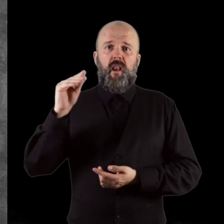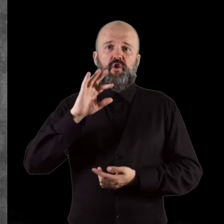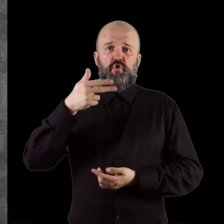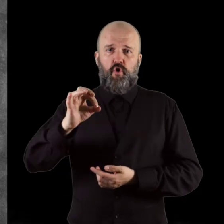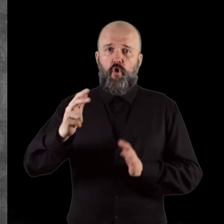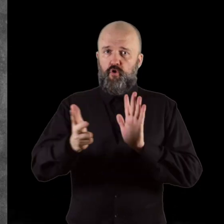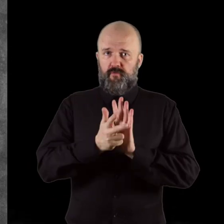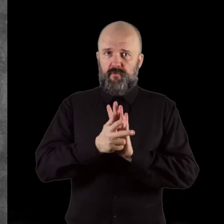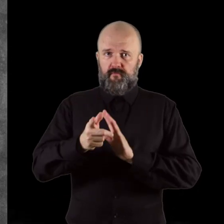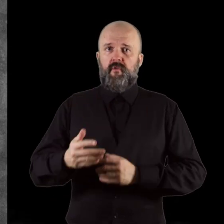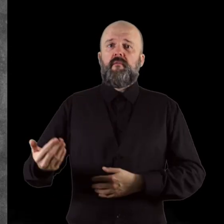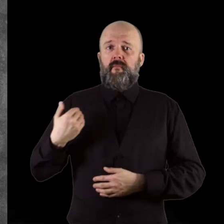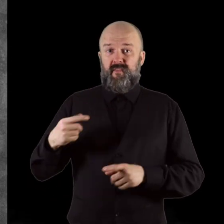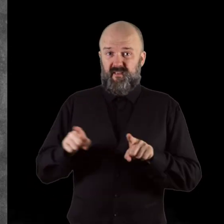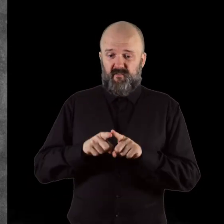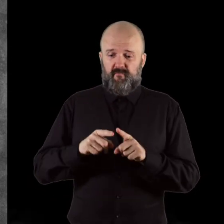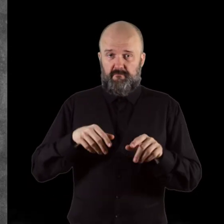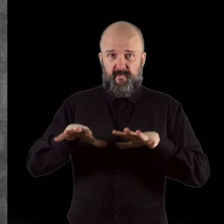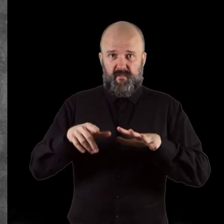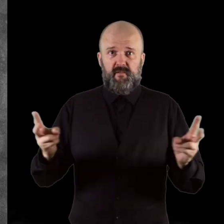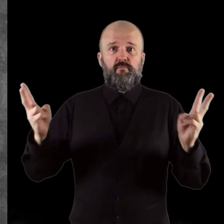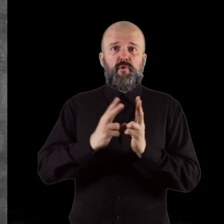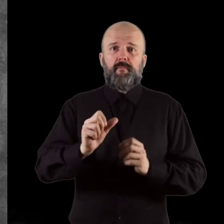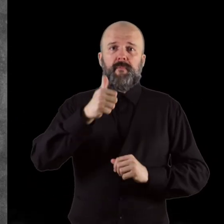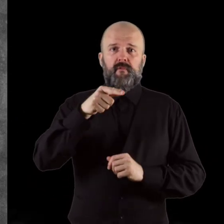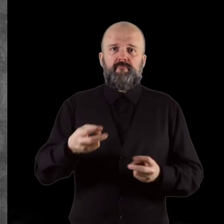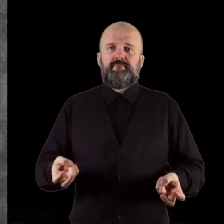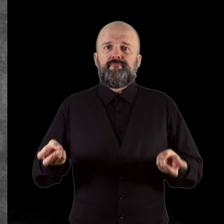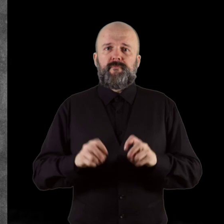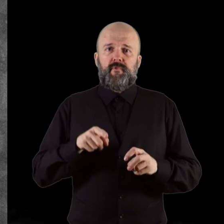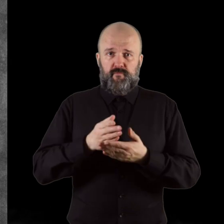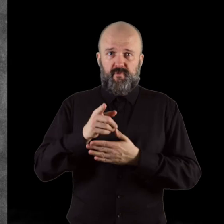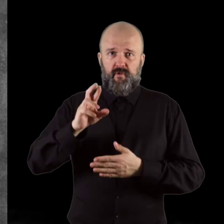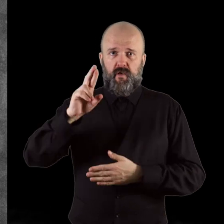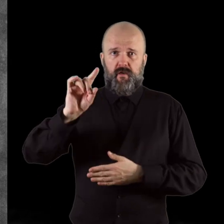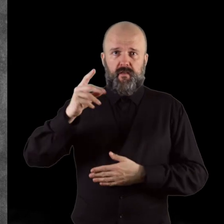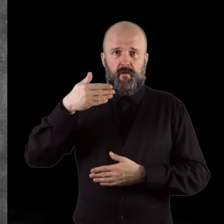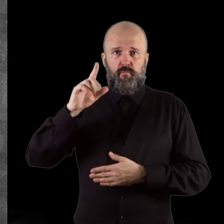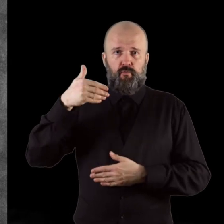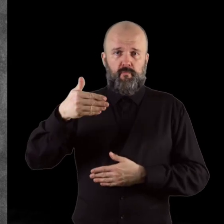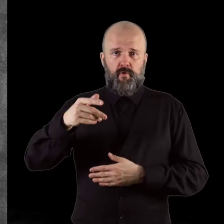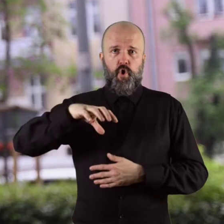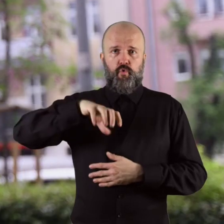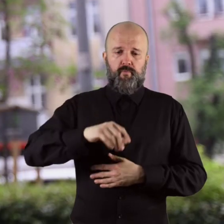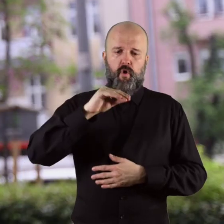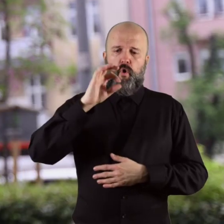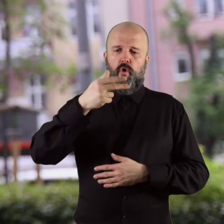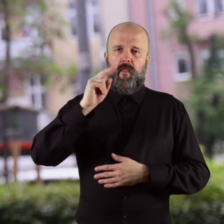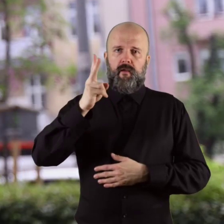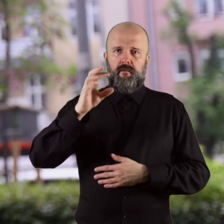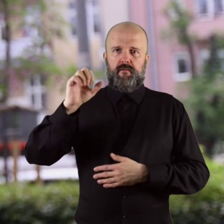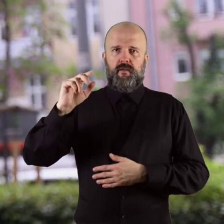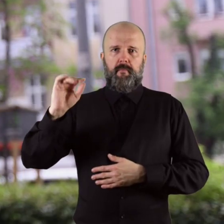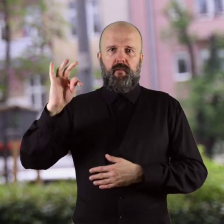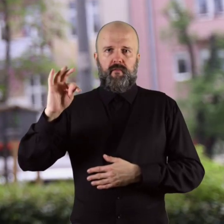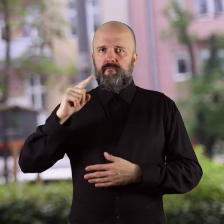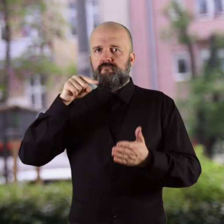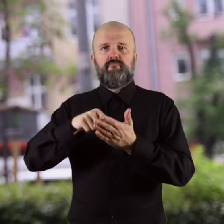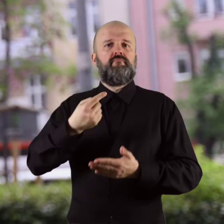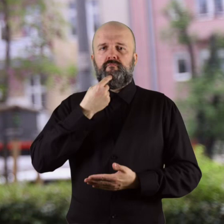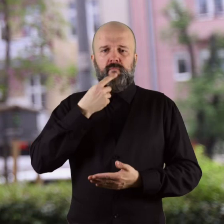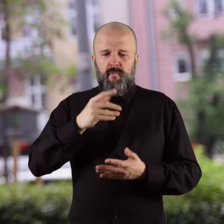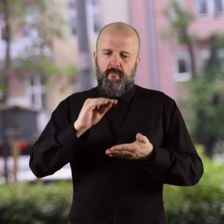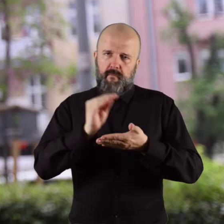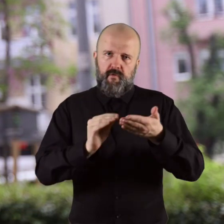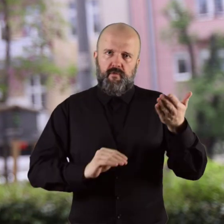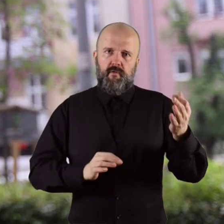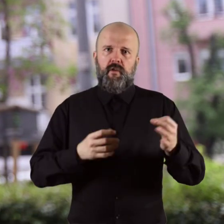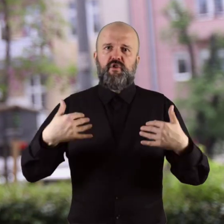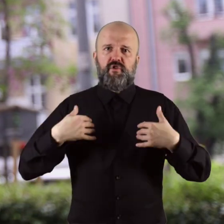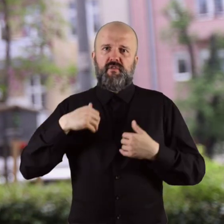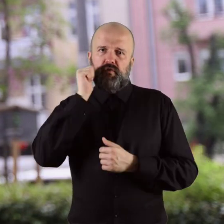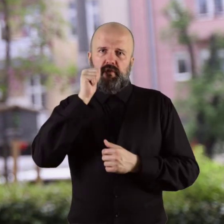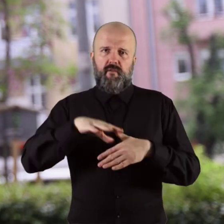Leszno 18 was also the place of the first meeting of the Oneg Szabat group founded by Ringelblum, whose aim was to document everyday life in the Warsaw Ghetto.